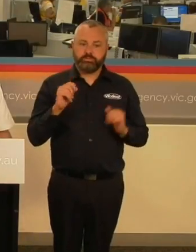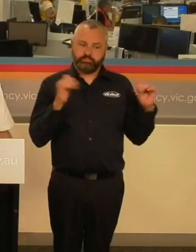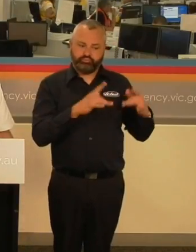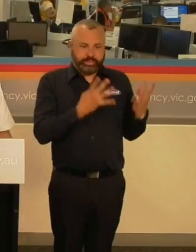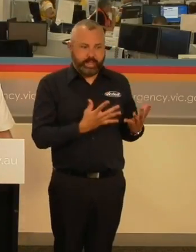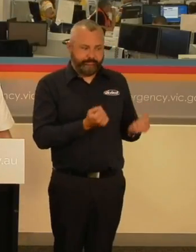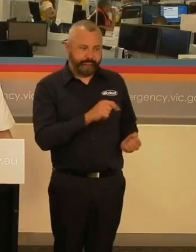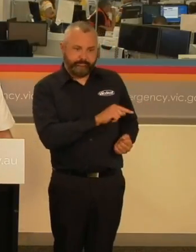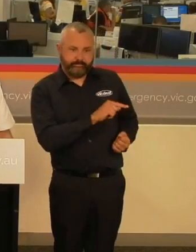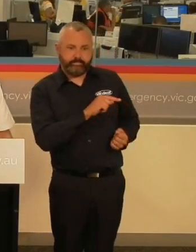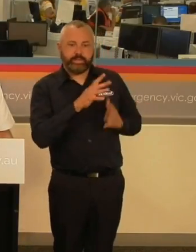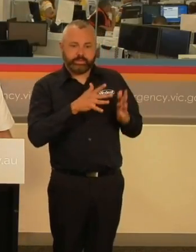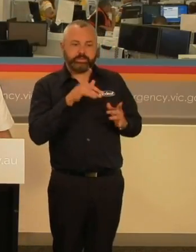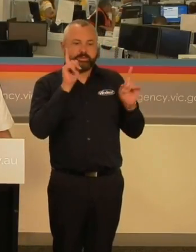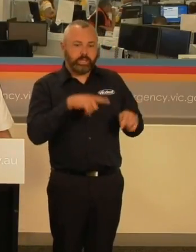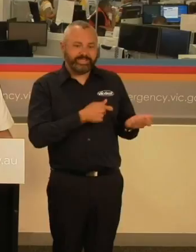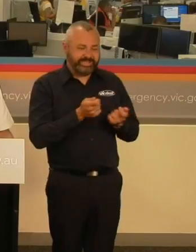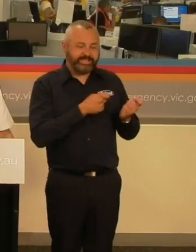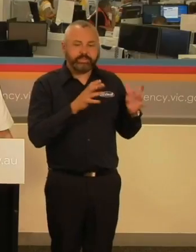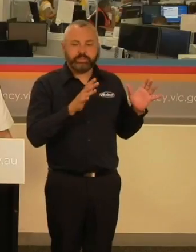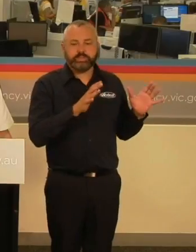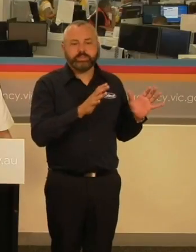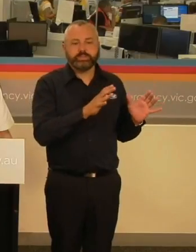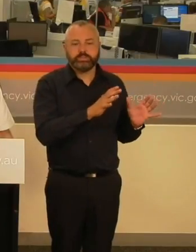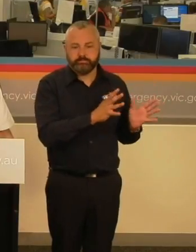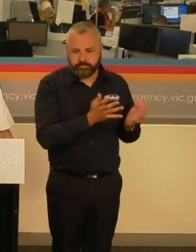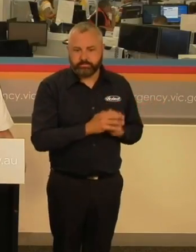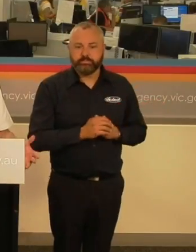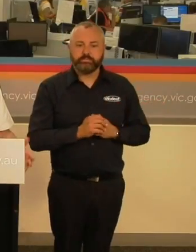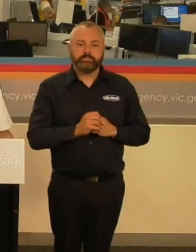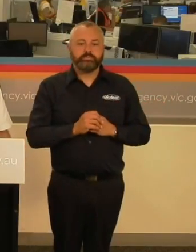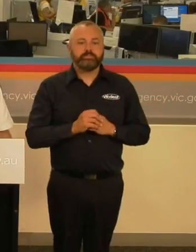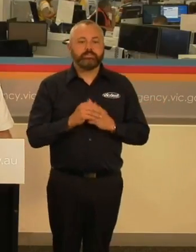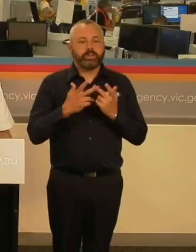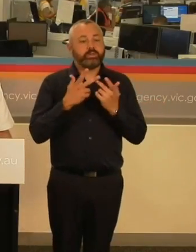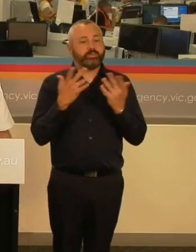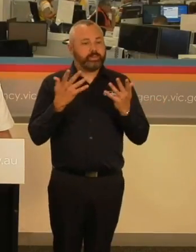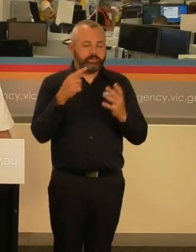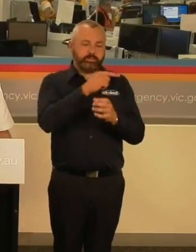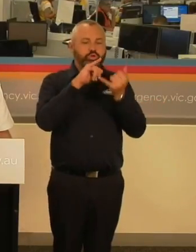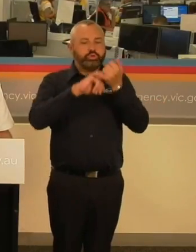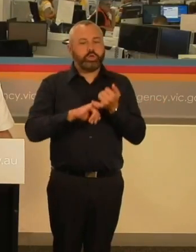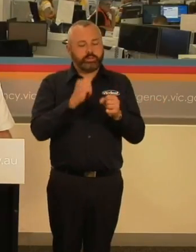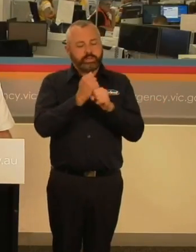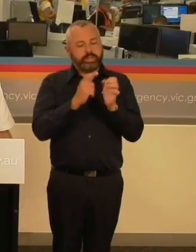another fire that has been reported to the south of that in the Glenelg National Park and South Australian resources are required to respond to